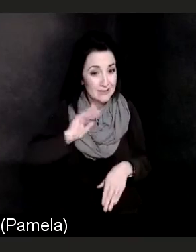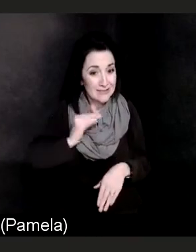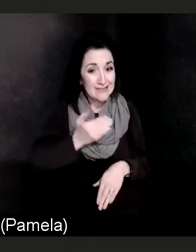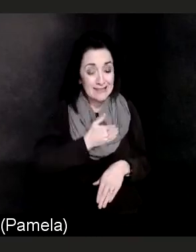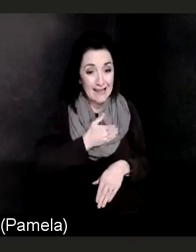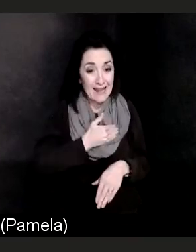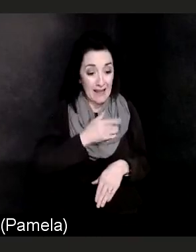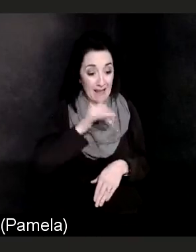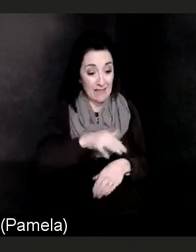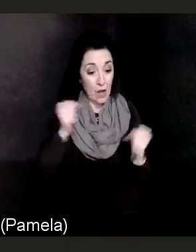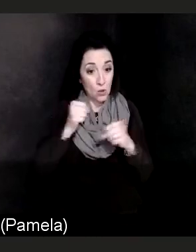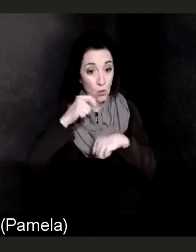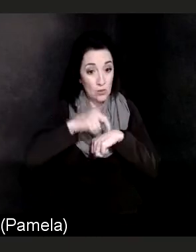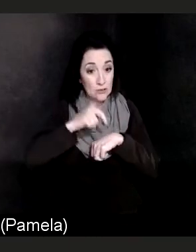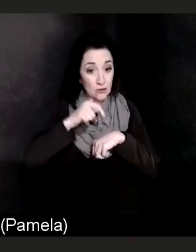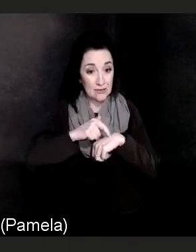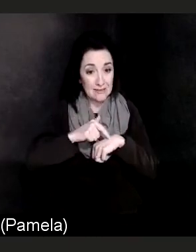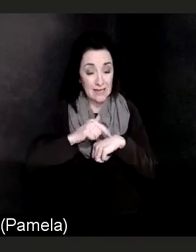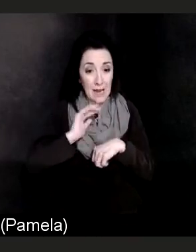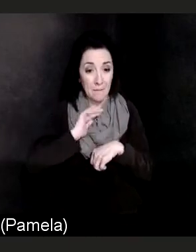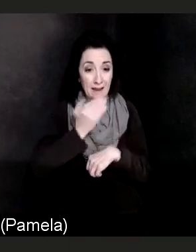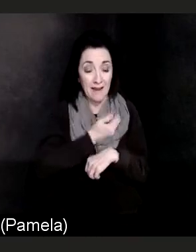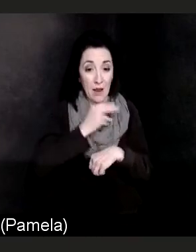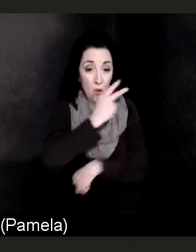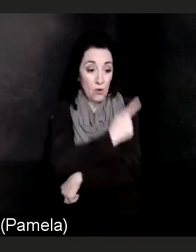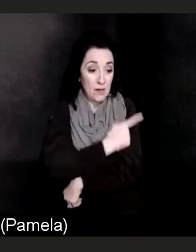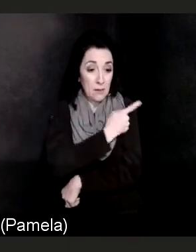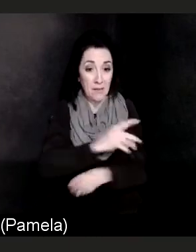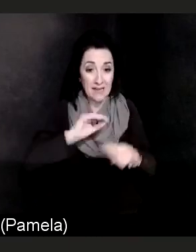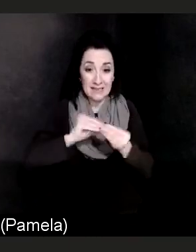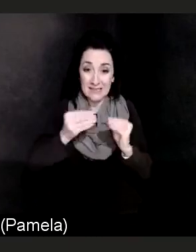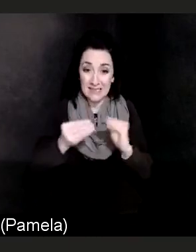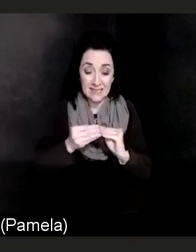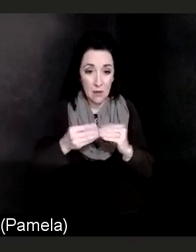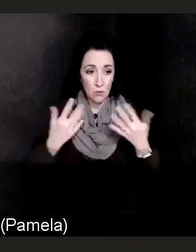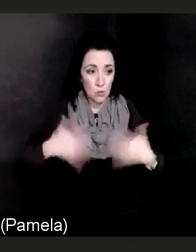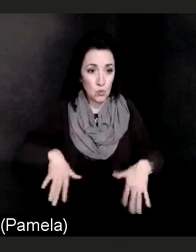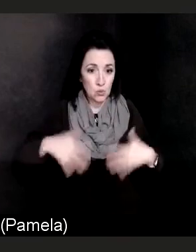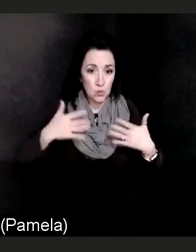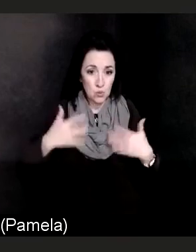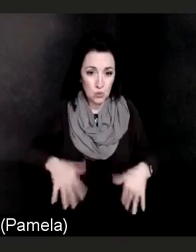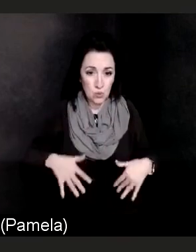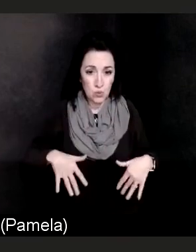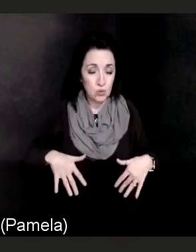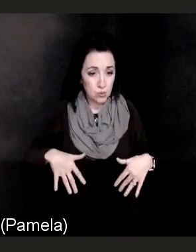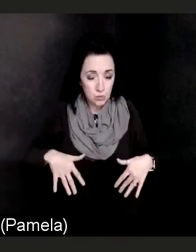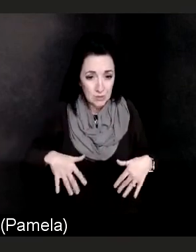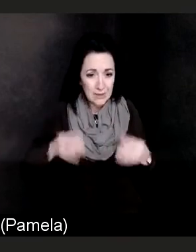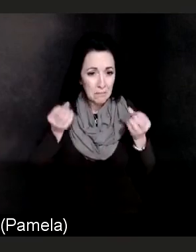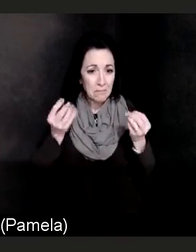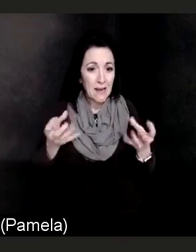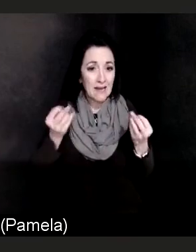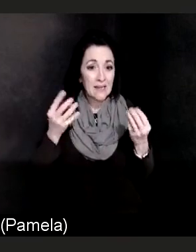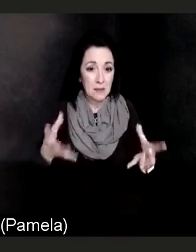we just finished about a week and a half ago, and we actually had more patients in the hospital with COVID-19, than in the Spring.